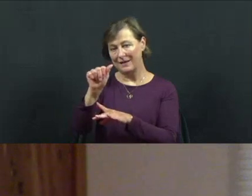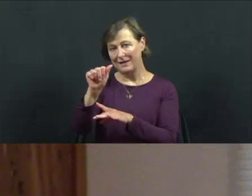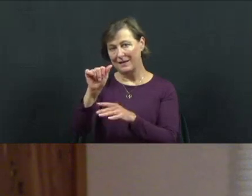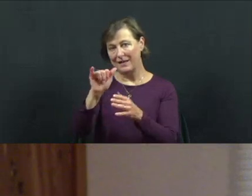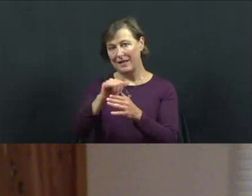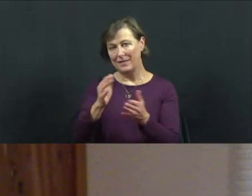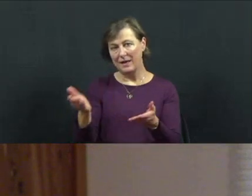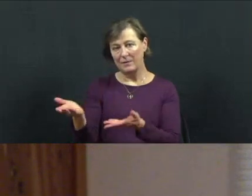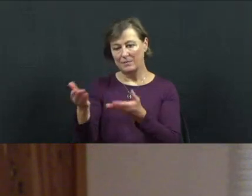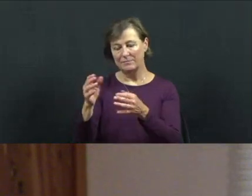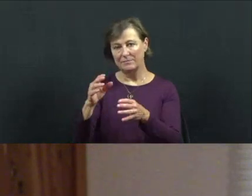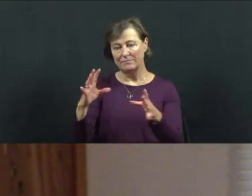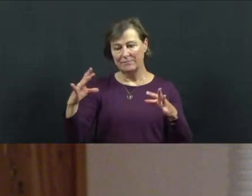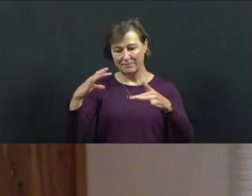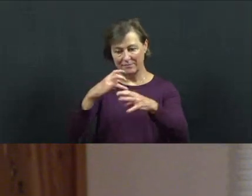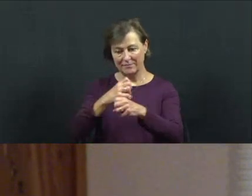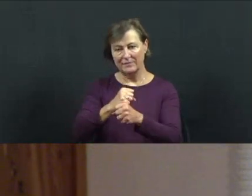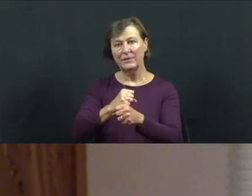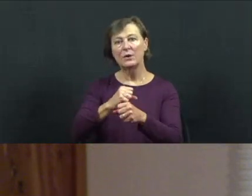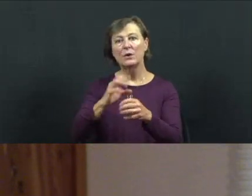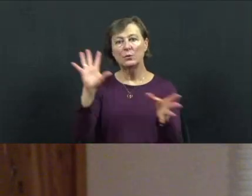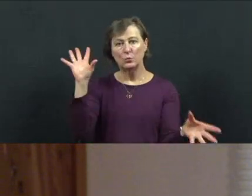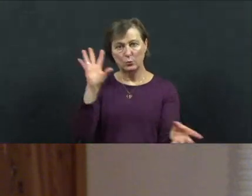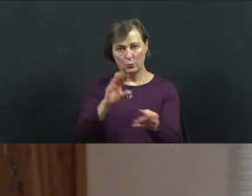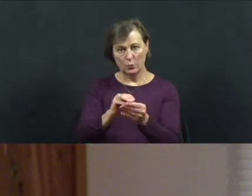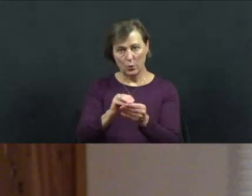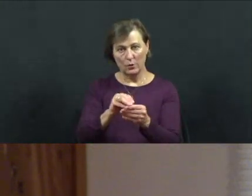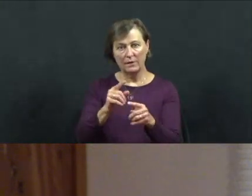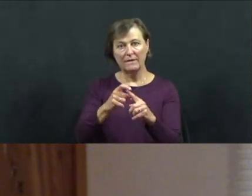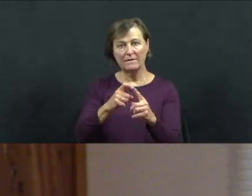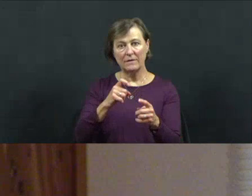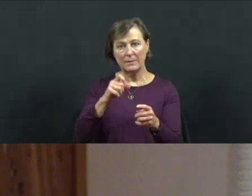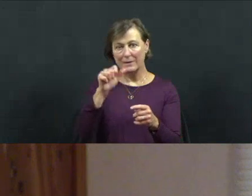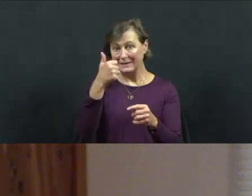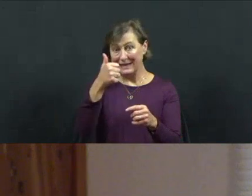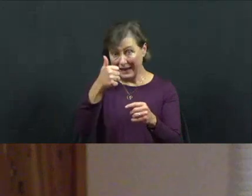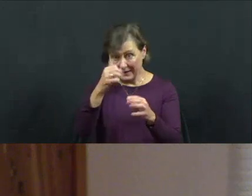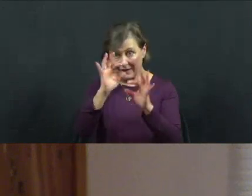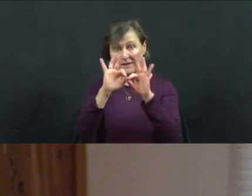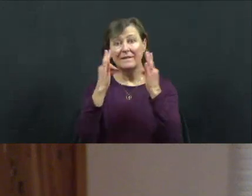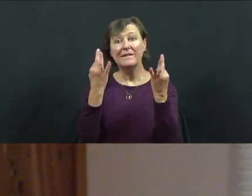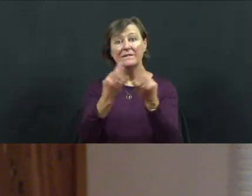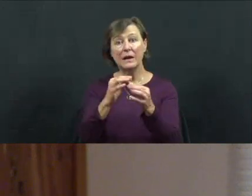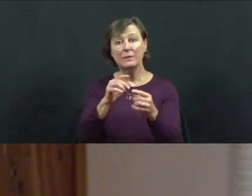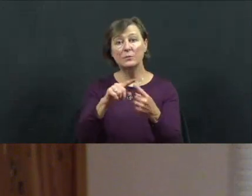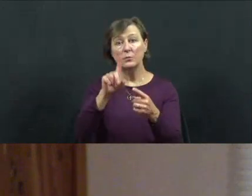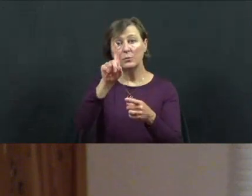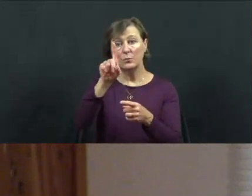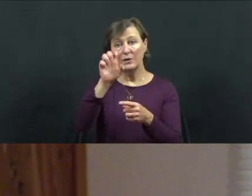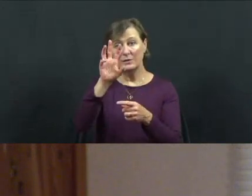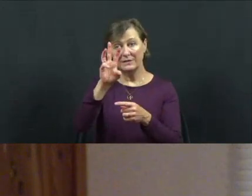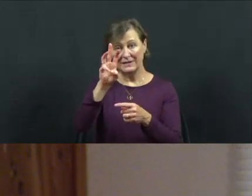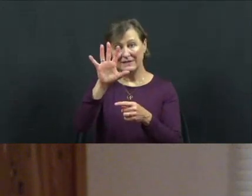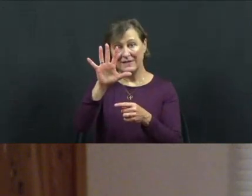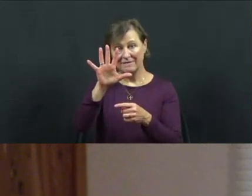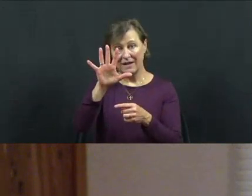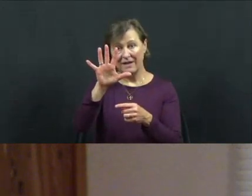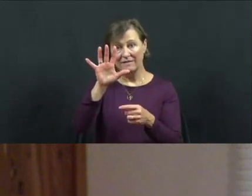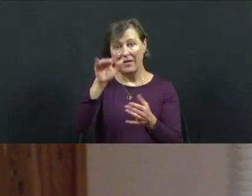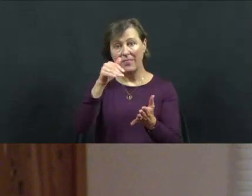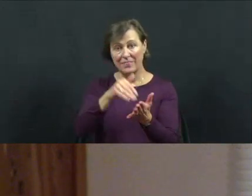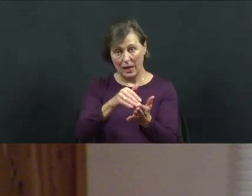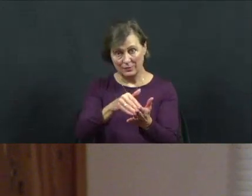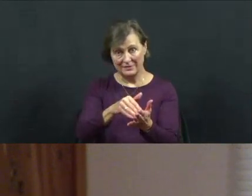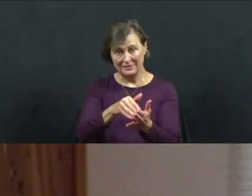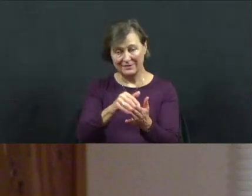of legacy commitments in this campaign from 10 families to $165,000.